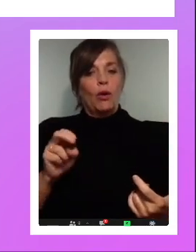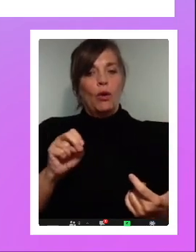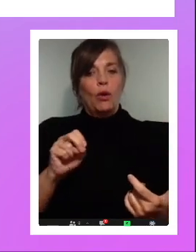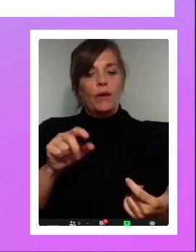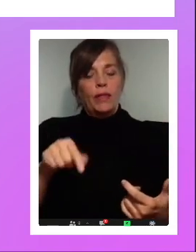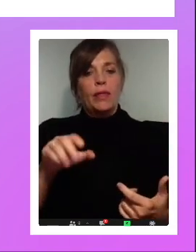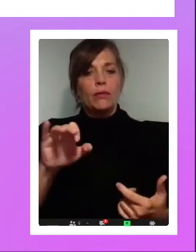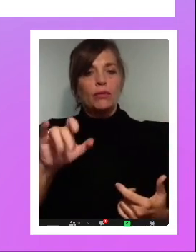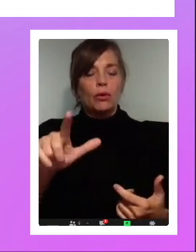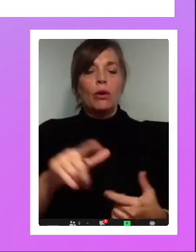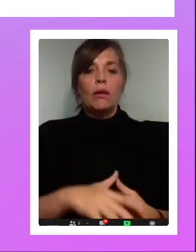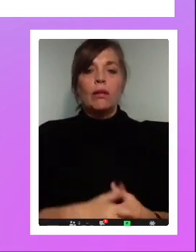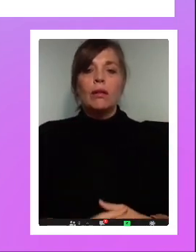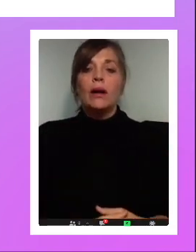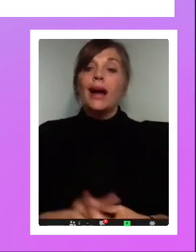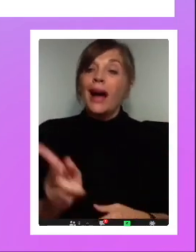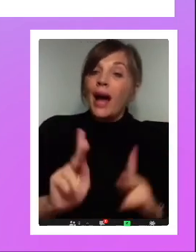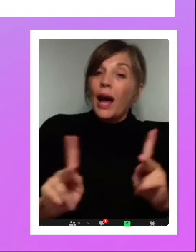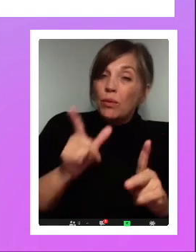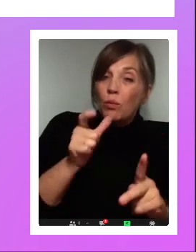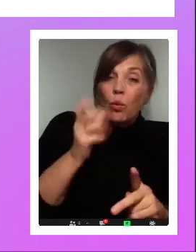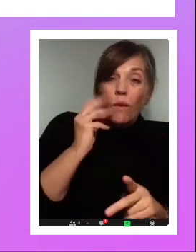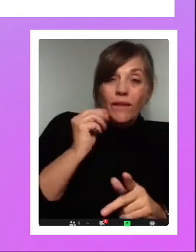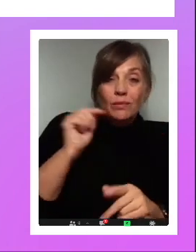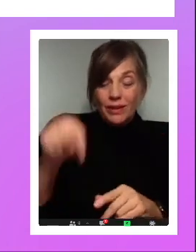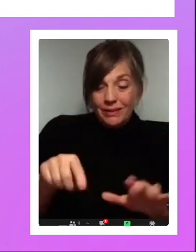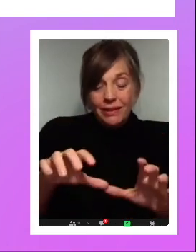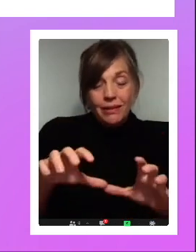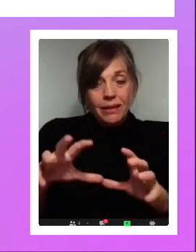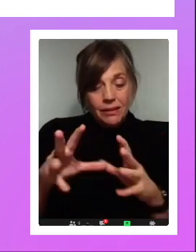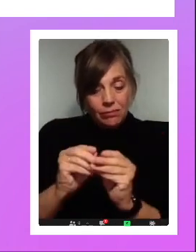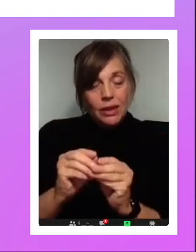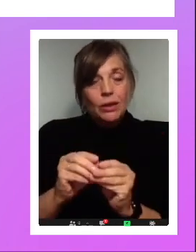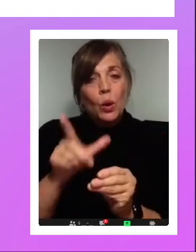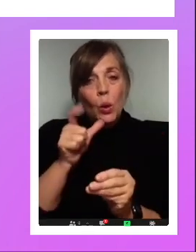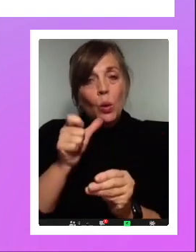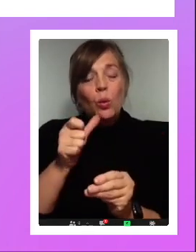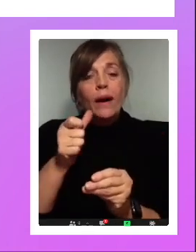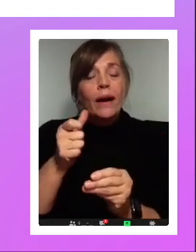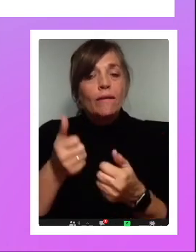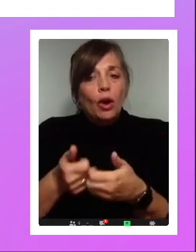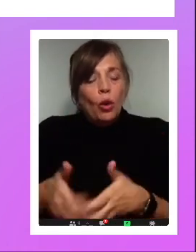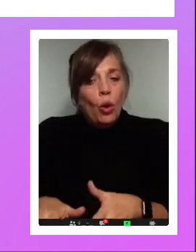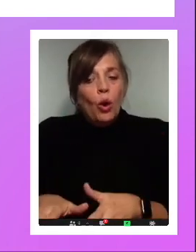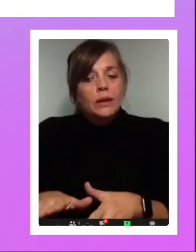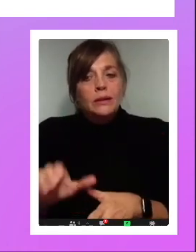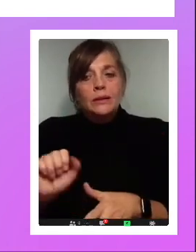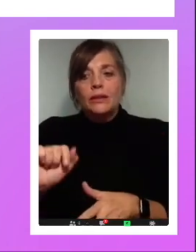will appreciate the potential that IOT kinds of devices offered